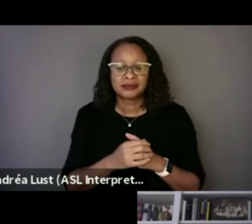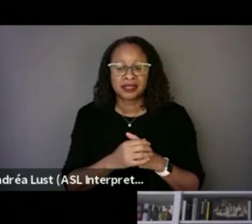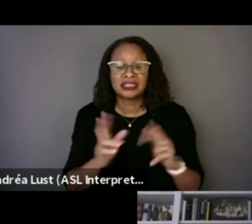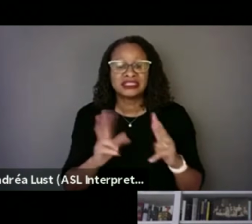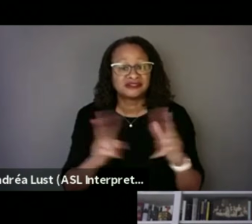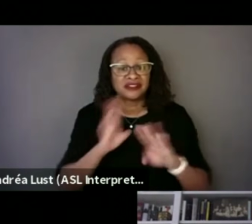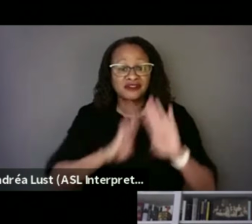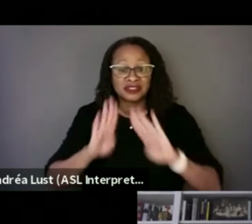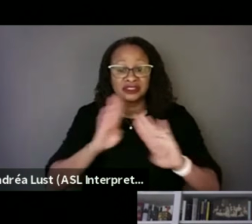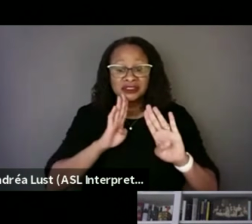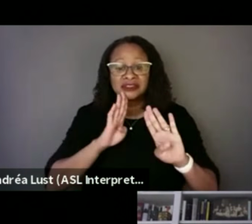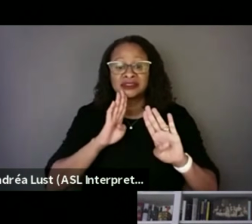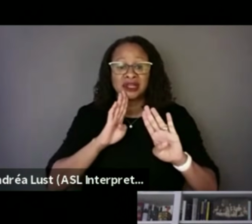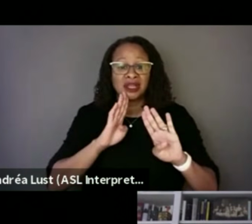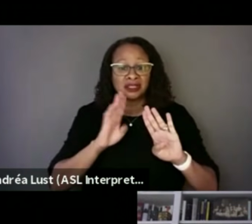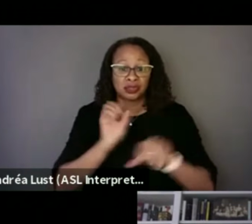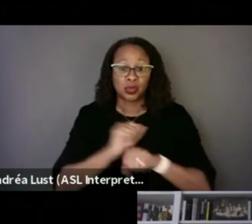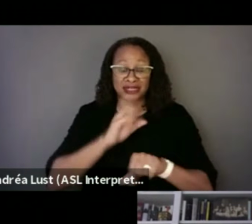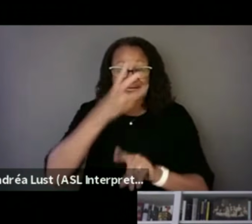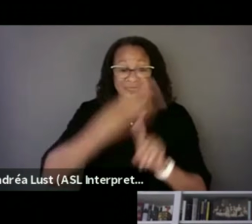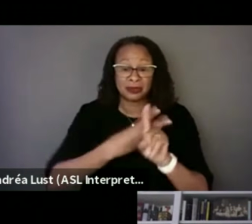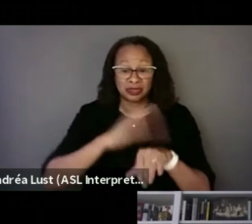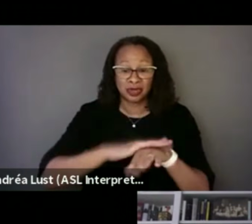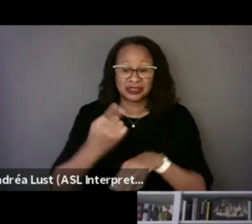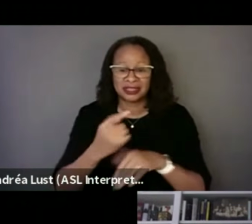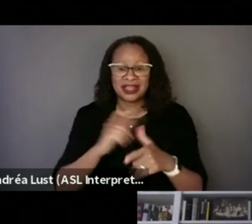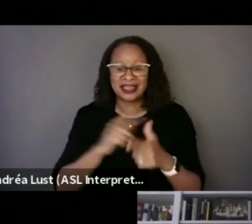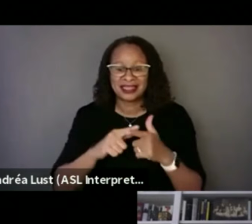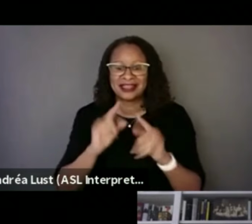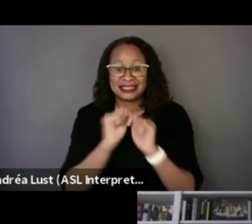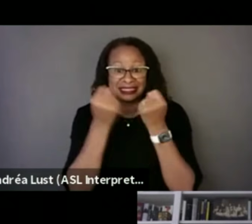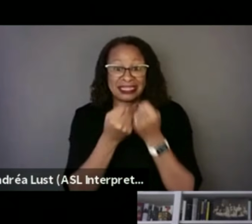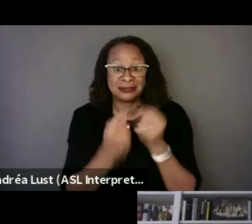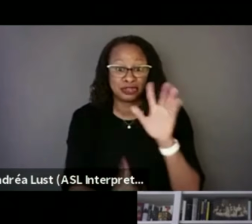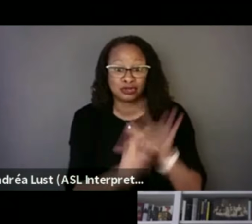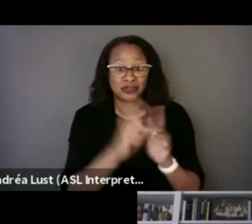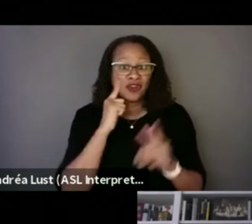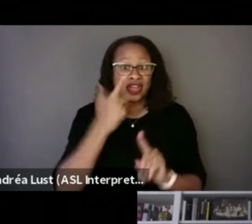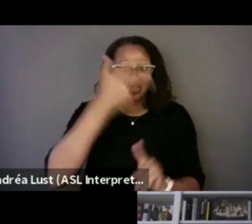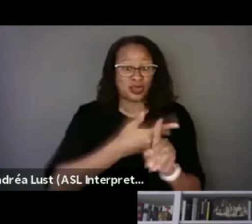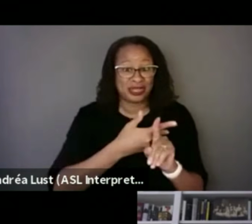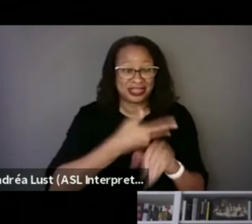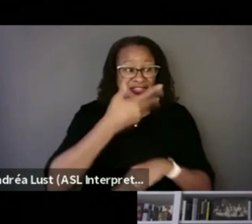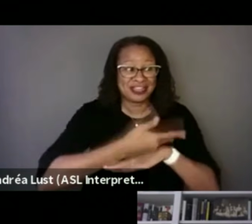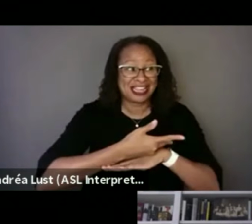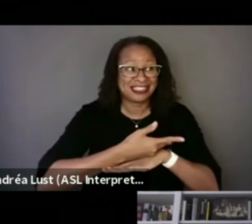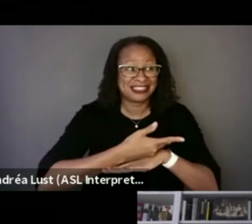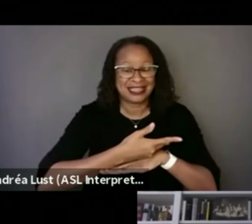six months on something. And then the team comes for three days, and then we did the shooting and then, okay, goodbye.